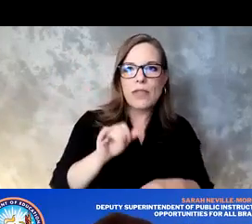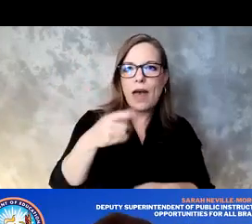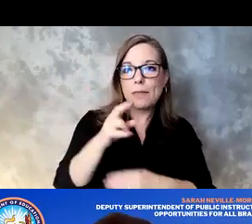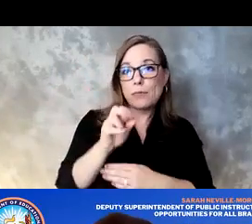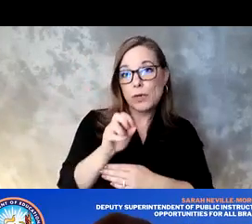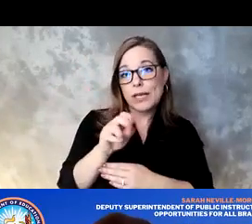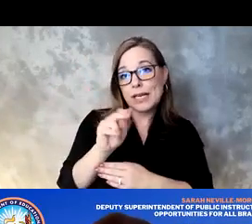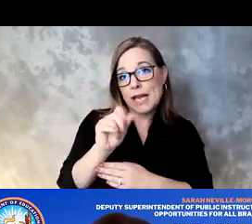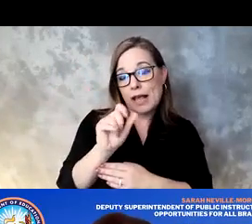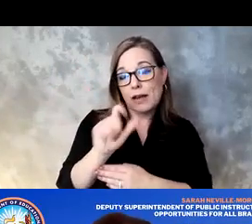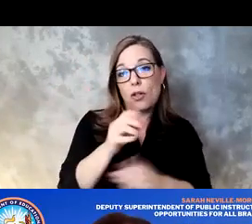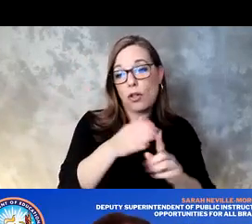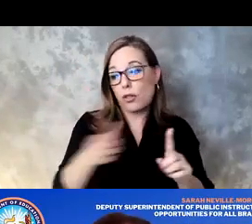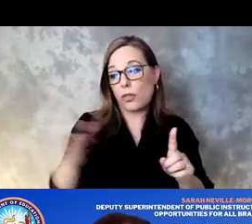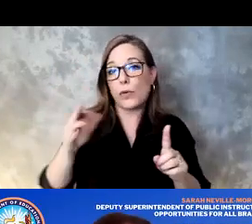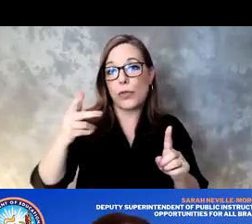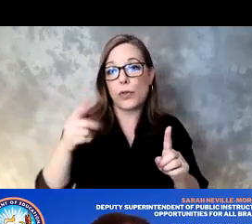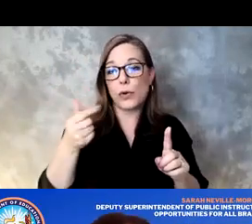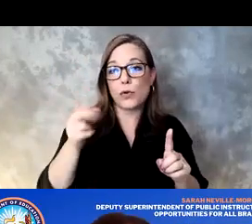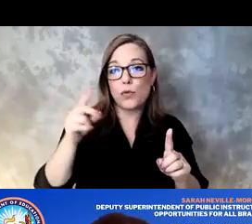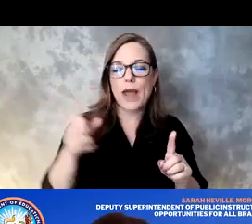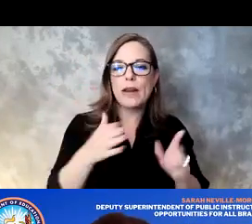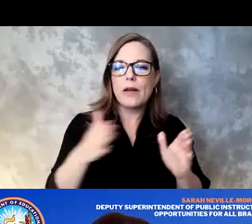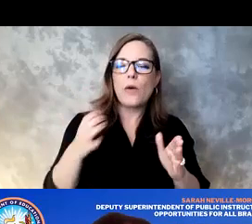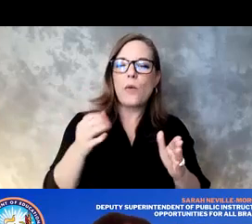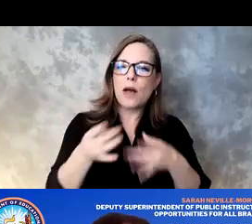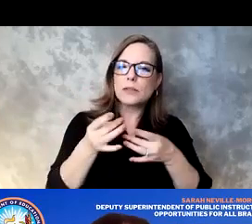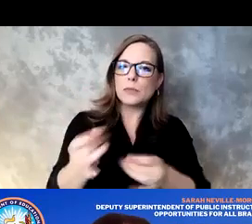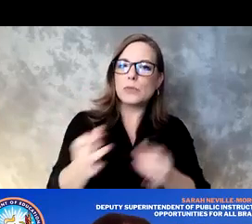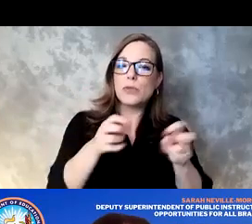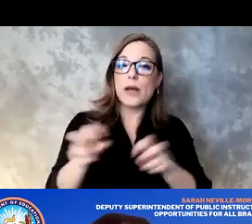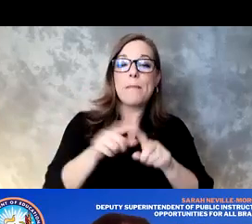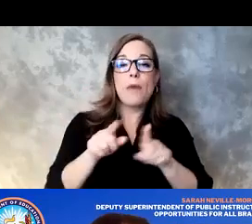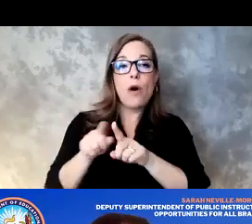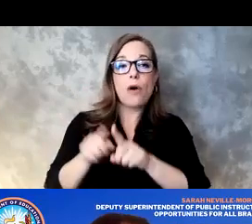that transition for children but we're also promoting the message that elementary schools